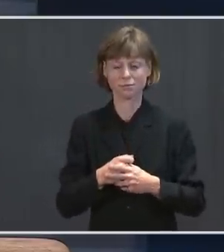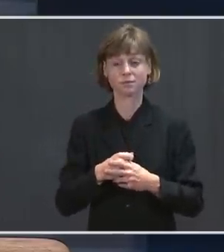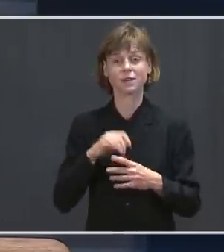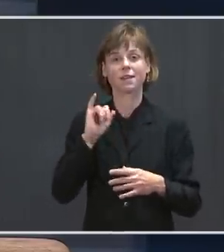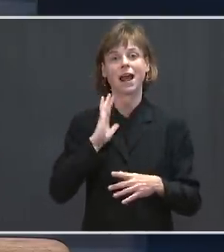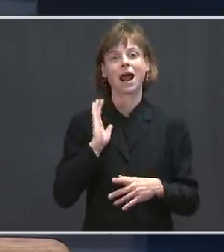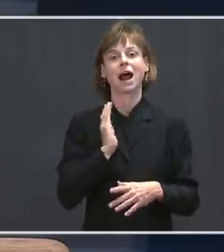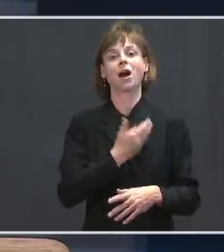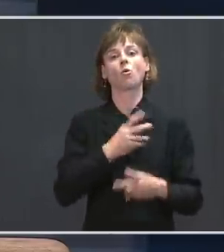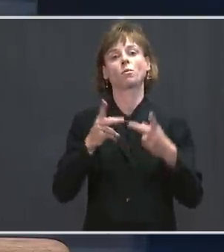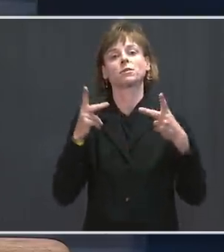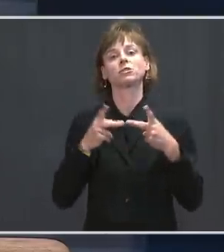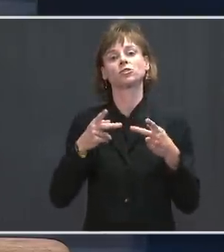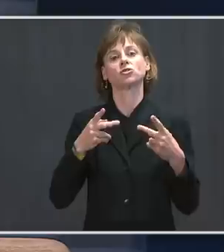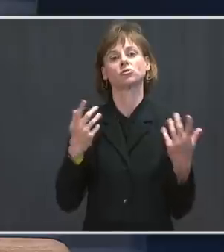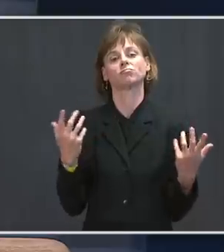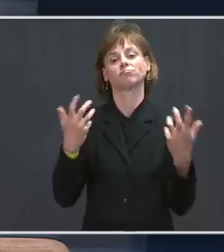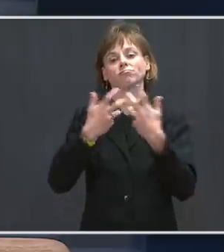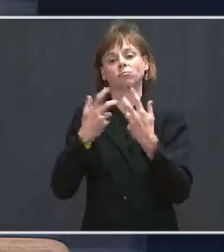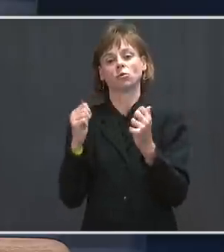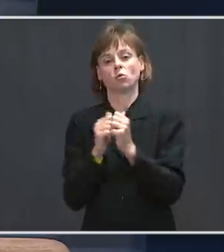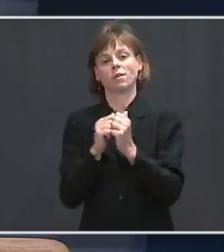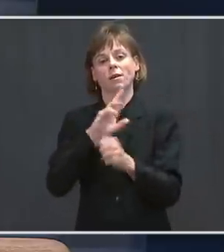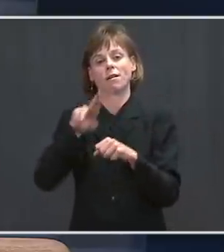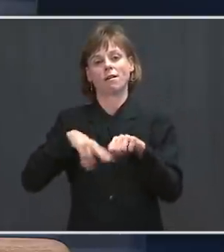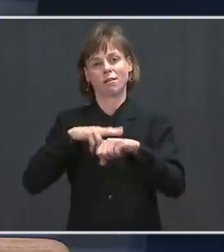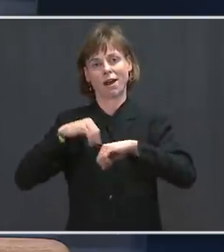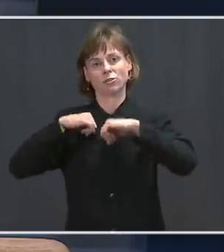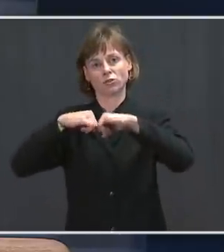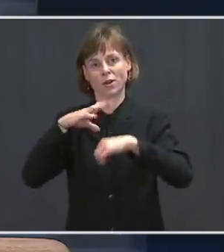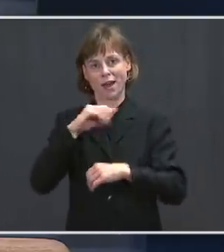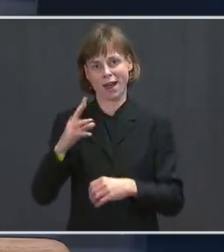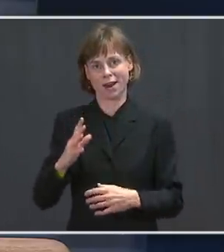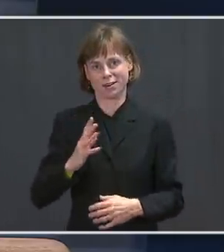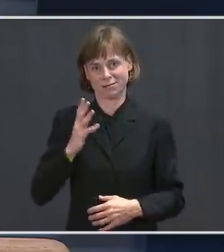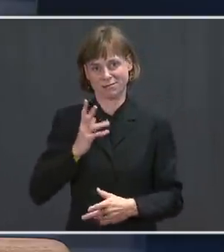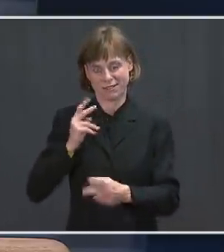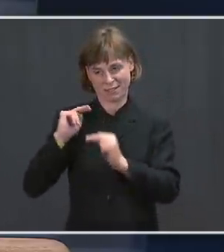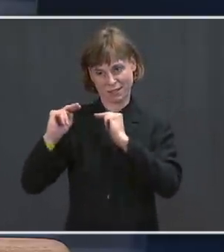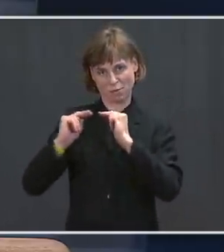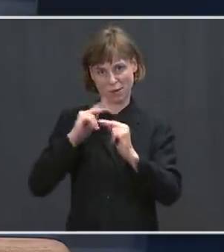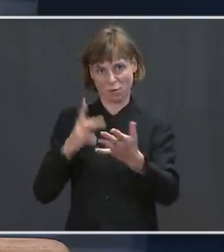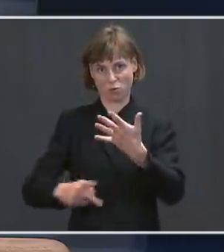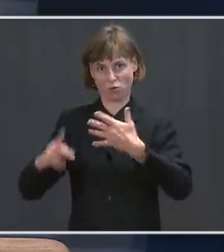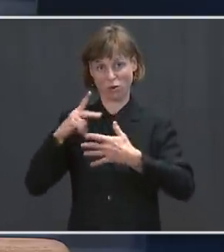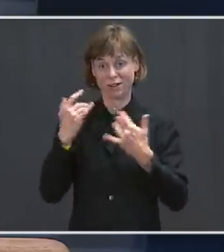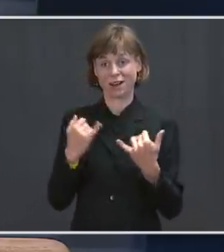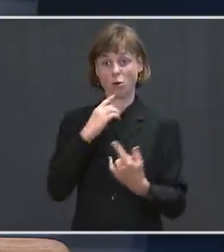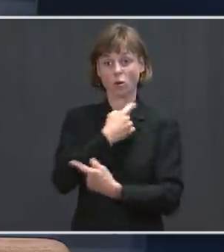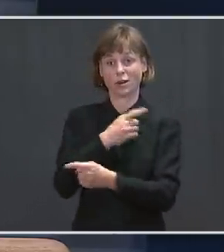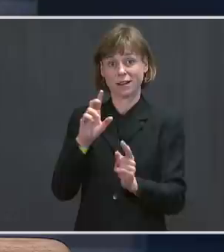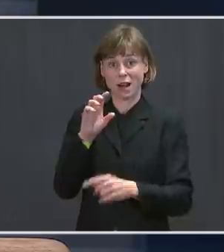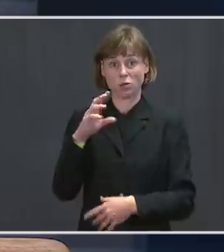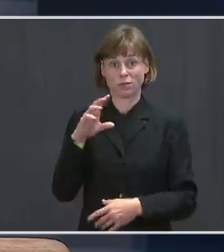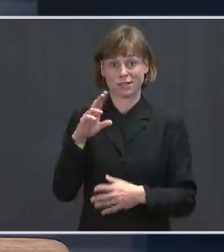with our national security and diplomatic priorities. Today, he will announce that Secretary Austin will lead a global force posture review,